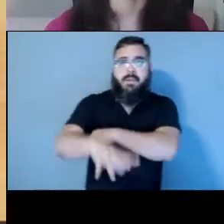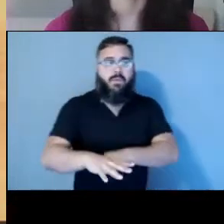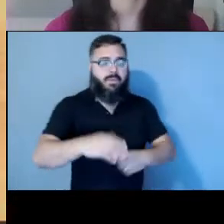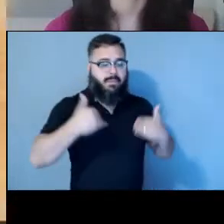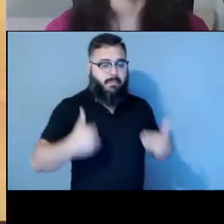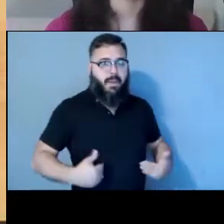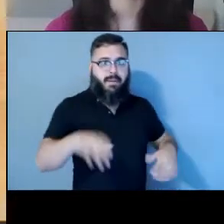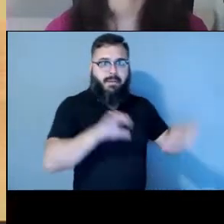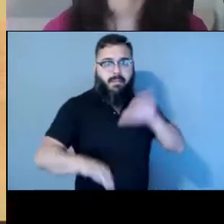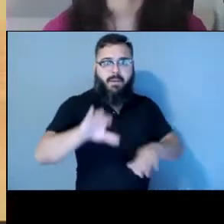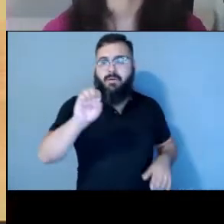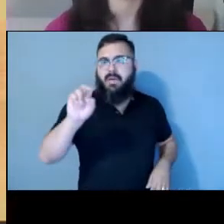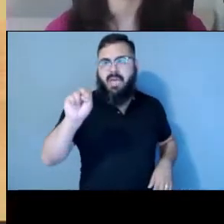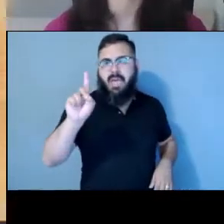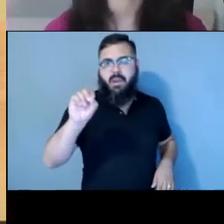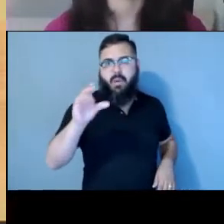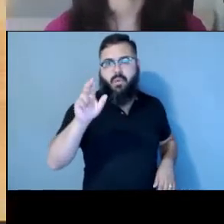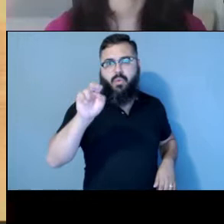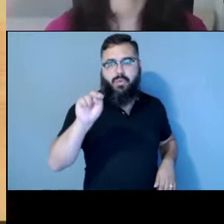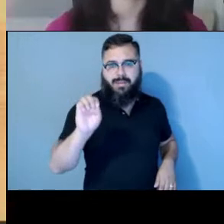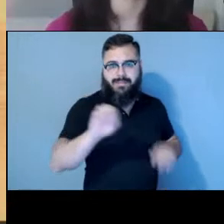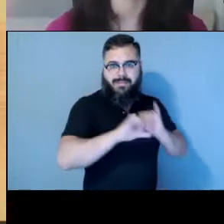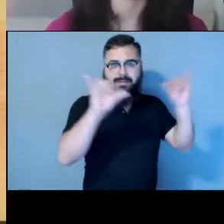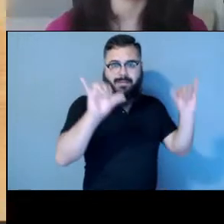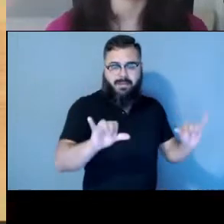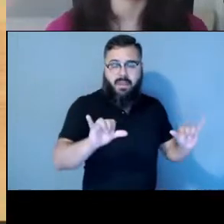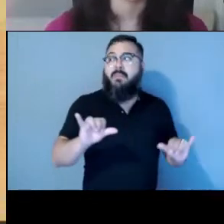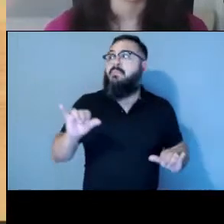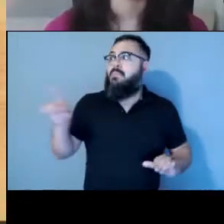and for that reason among others, we would consider it a covered disability.